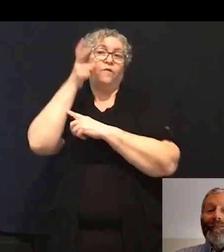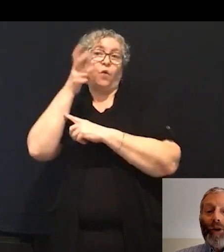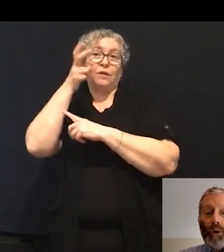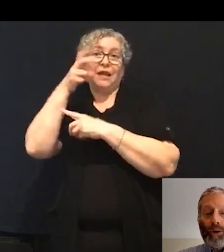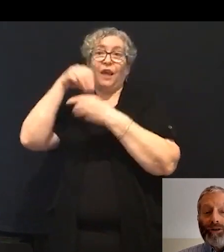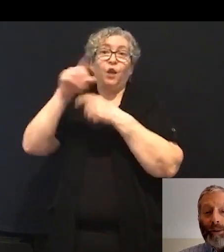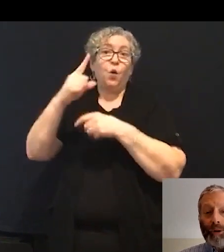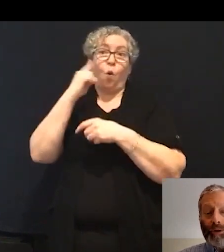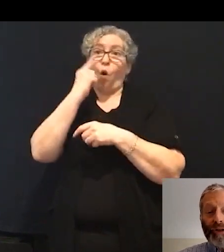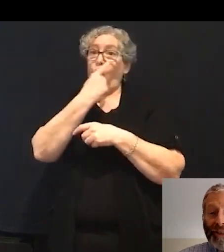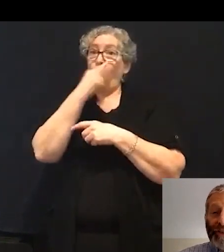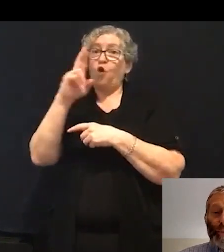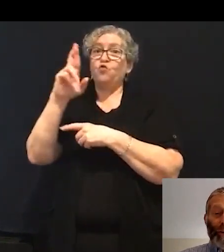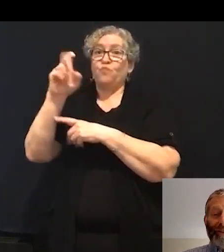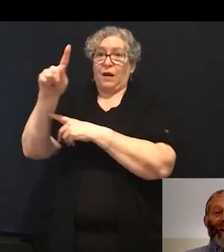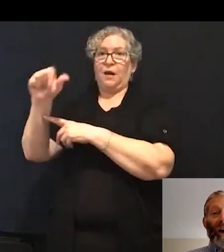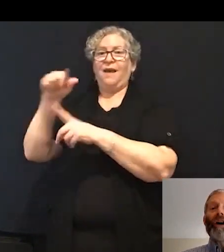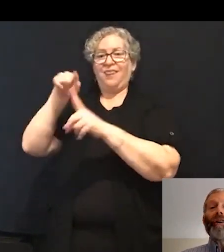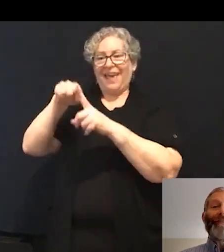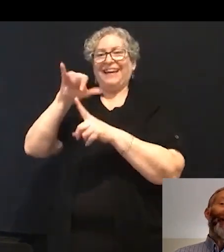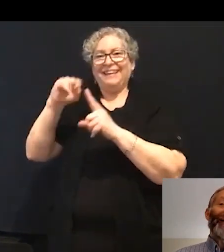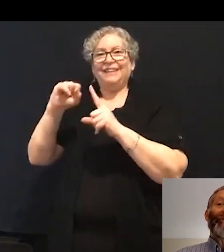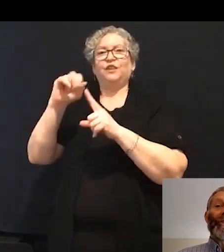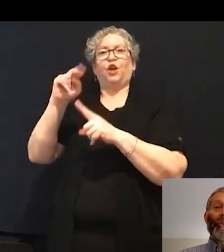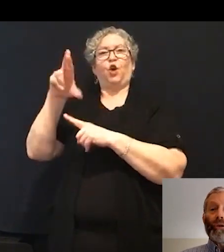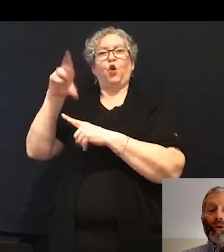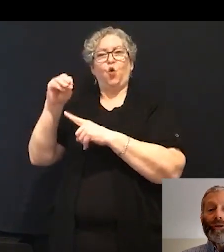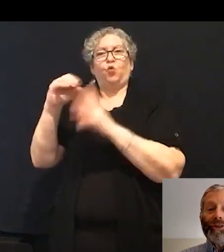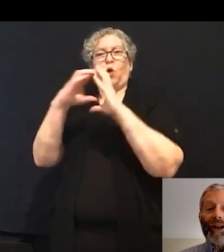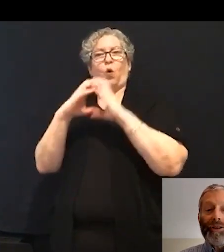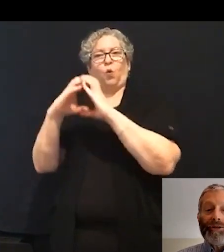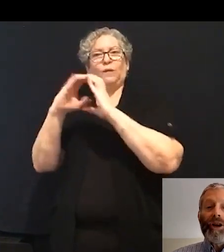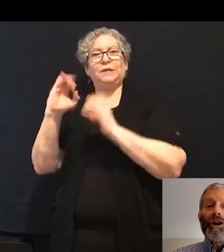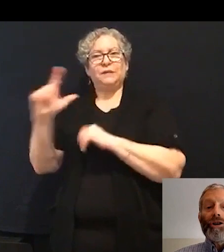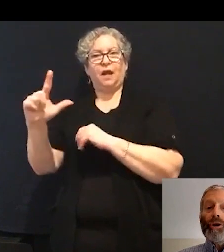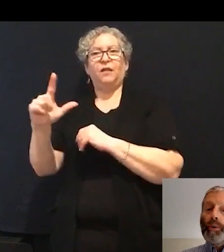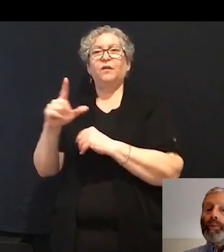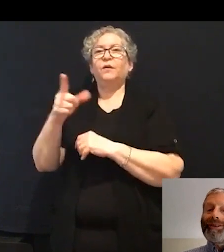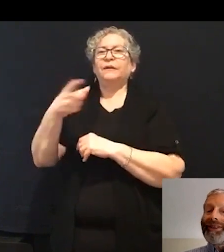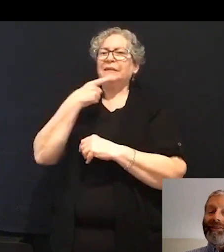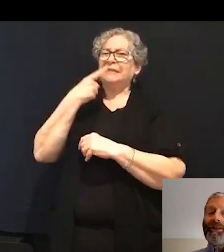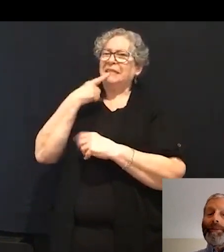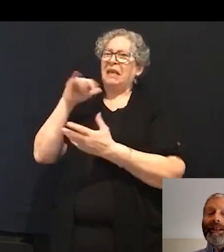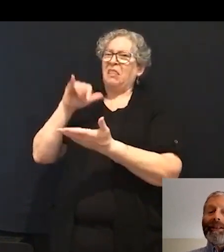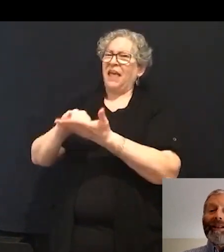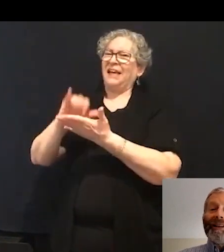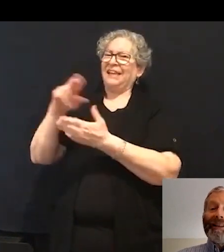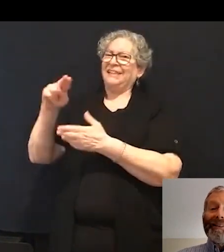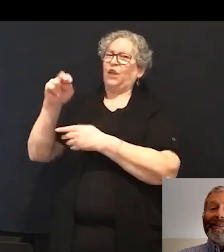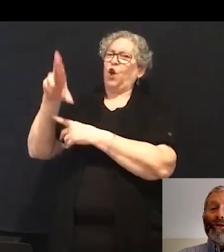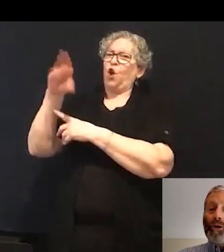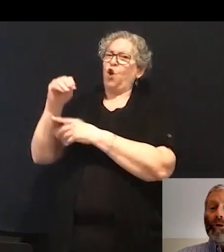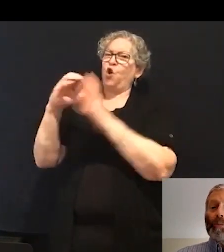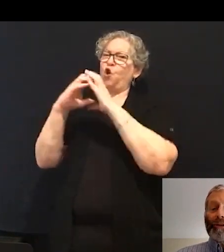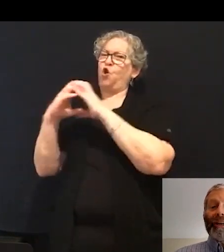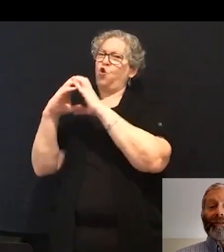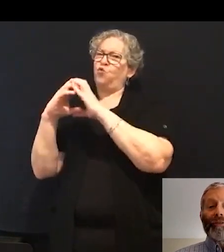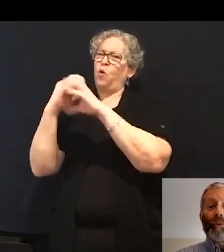And photoreceptors in the retina are in fact neural cells. So when we say something is neuroprotective,